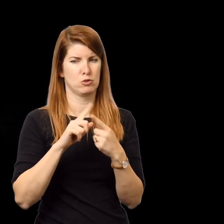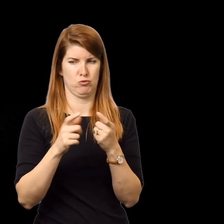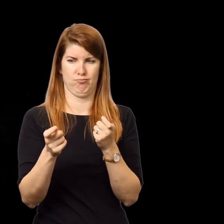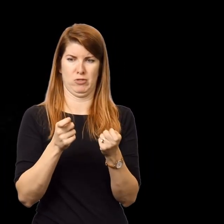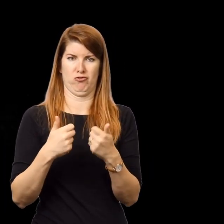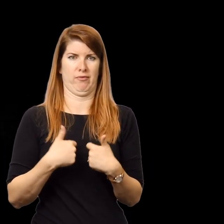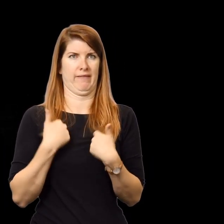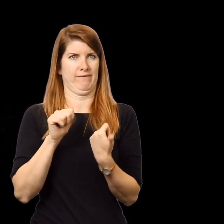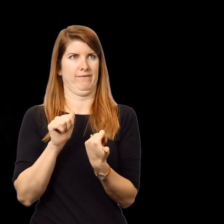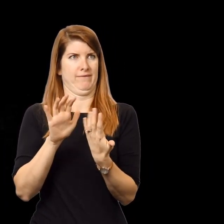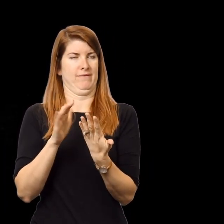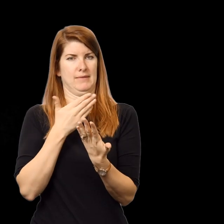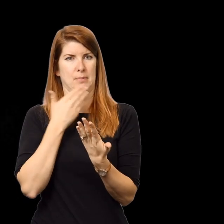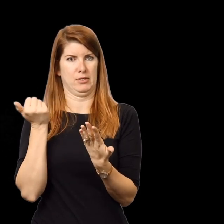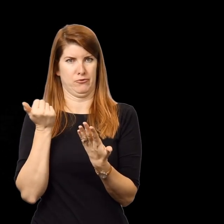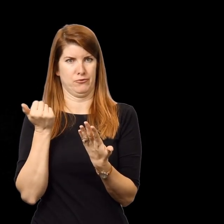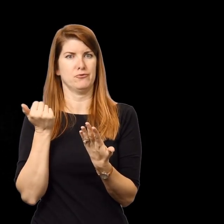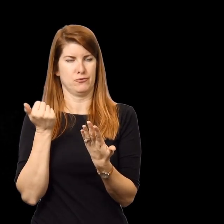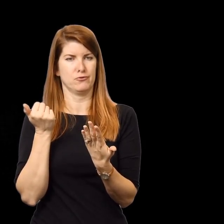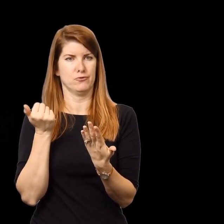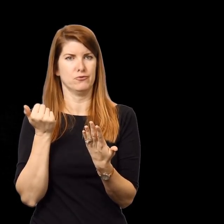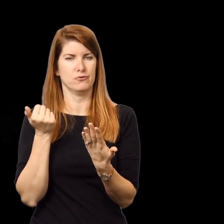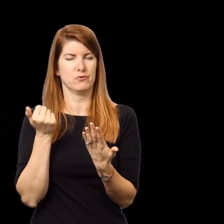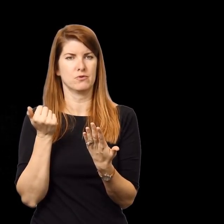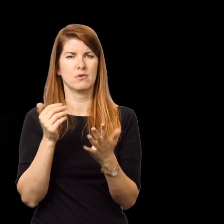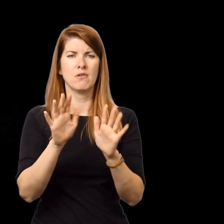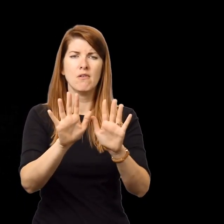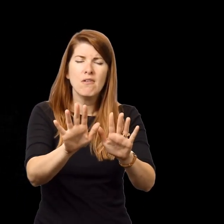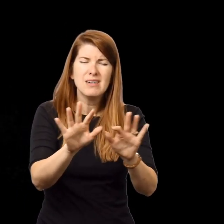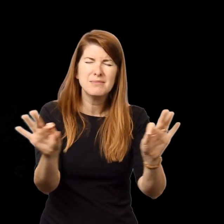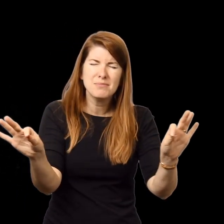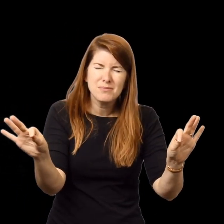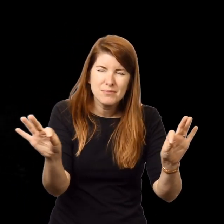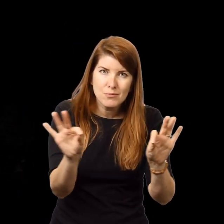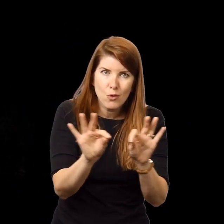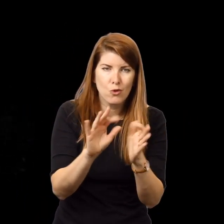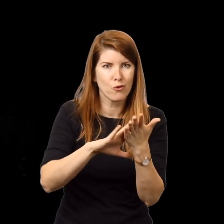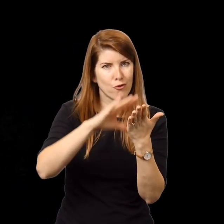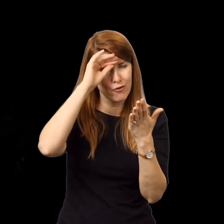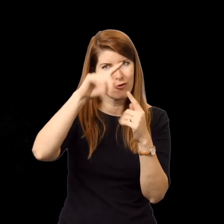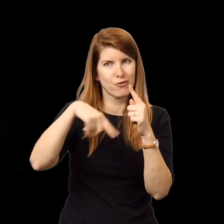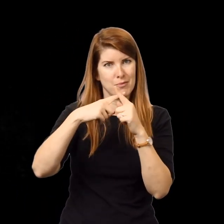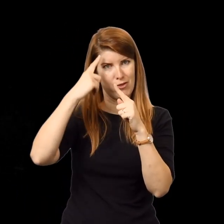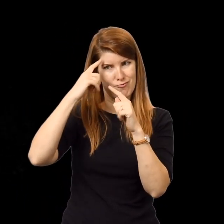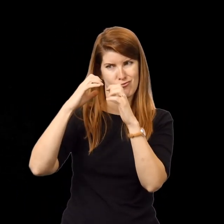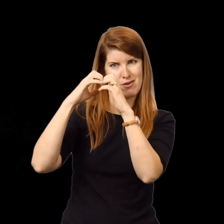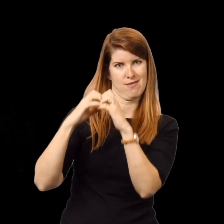to be able to manage life better. So, it's really important to learn about the brain and to take